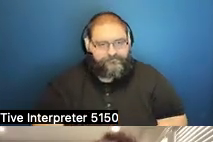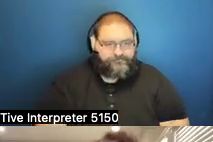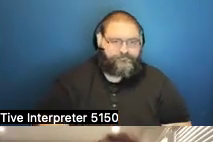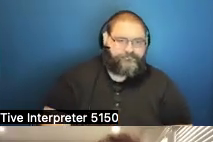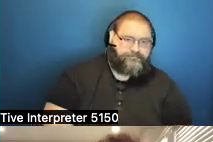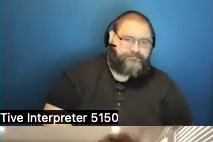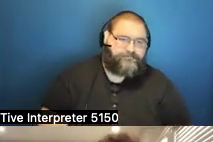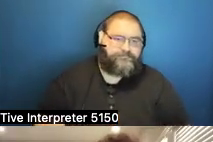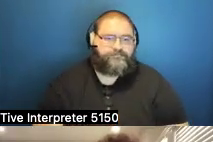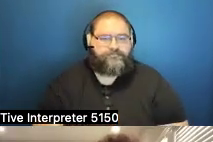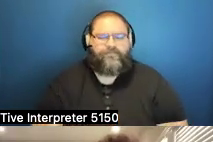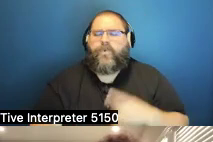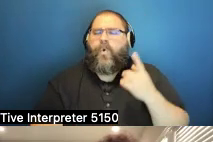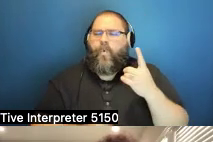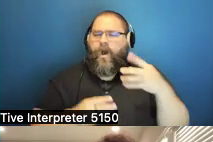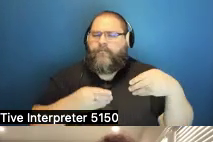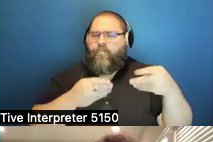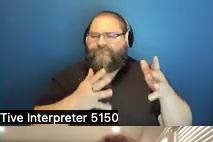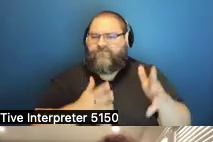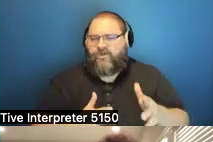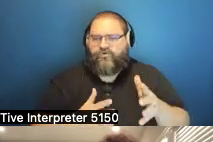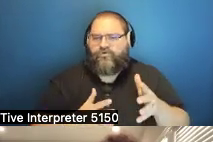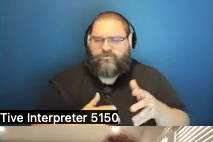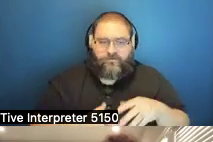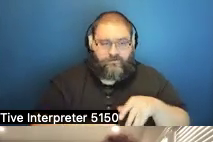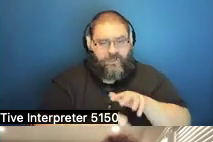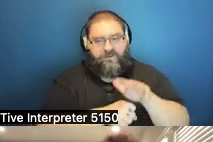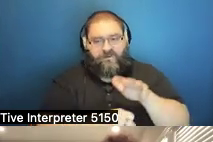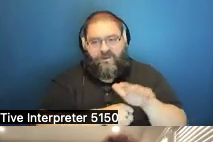Ron, Privaga is in enough. 19:48:59 or a facial